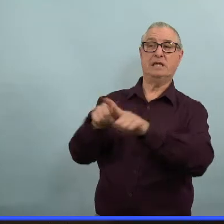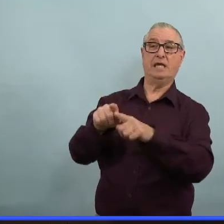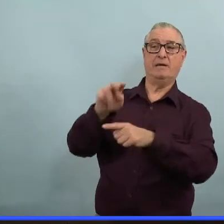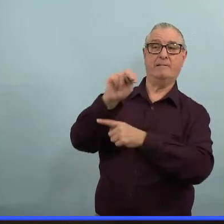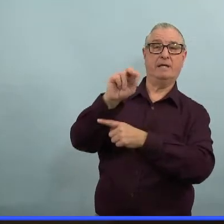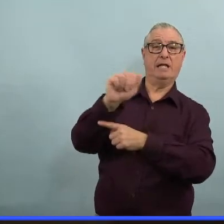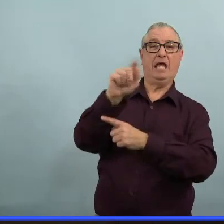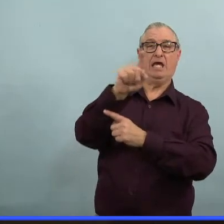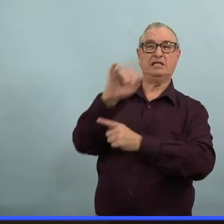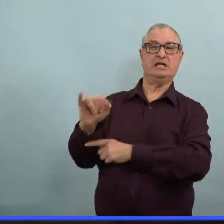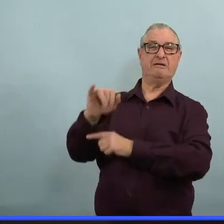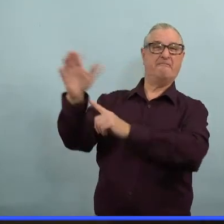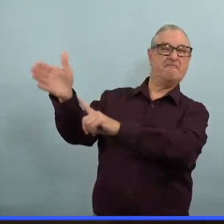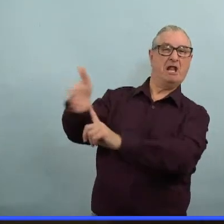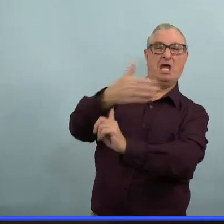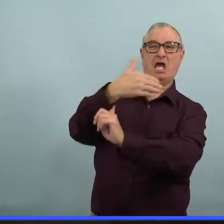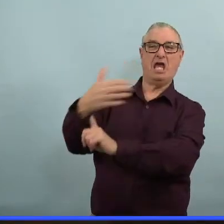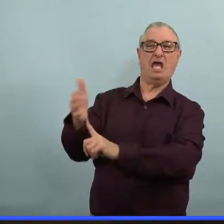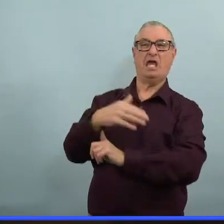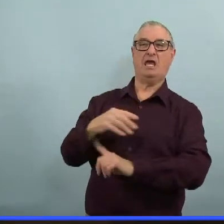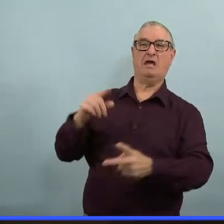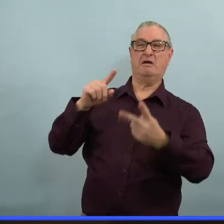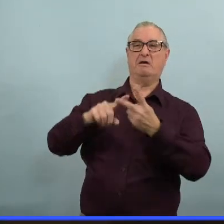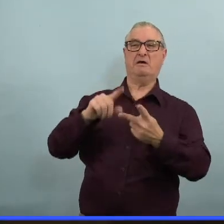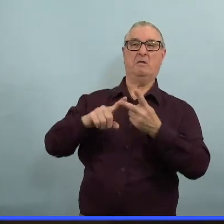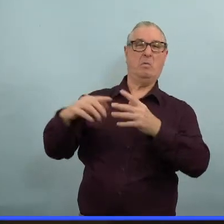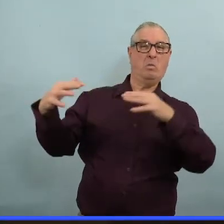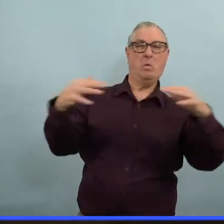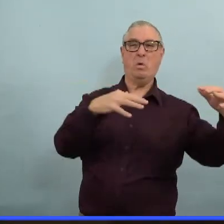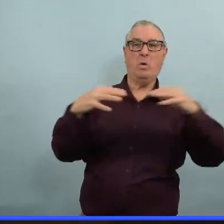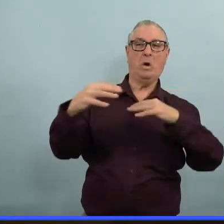desecrating the the war memorial i'm just wondering do you think that that is a fair